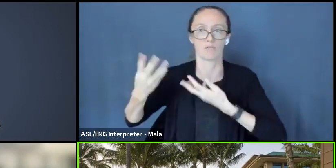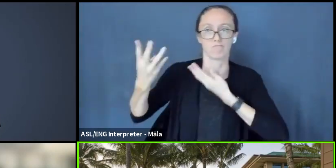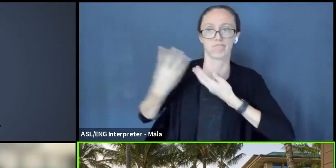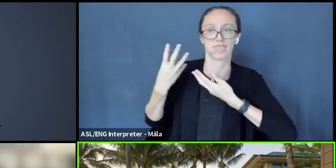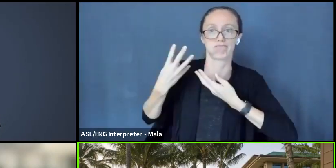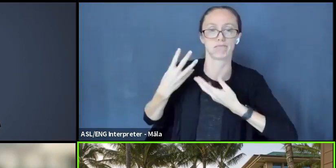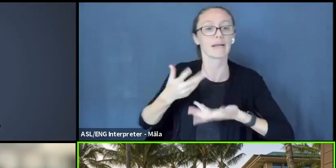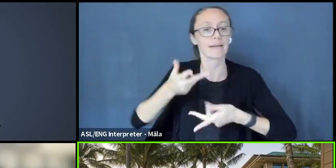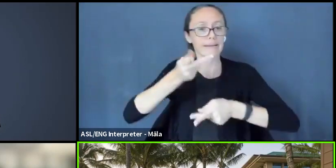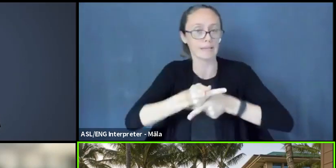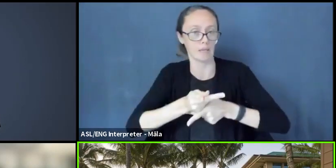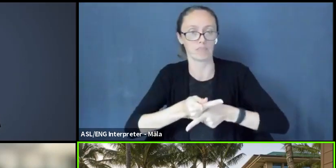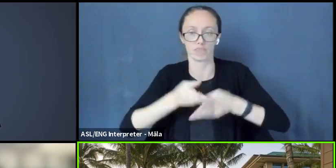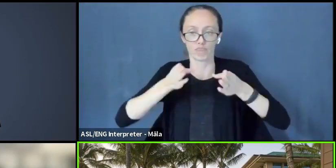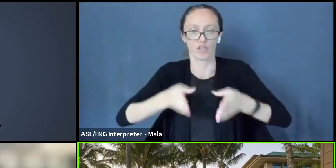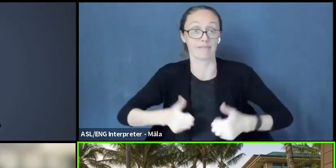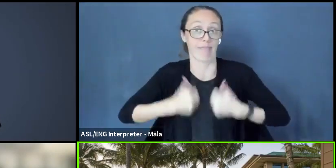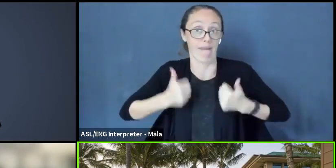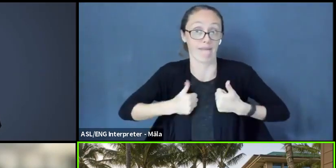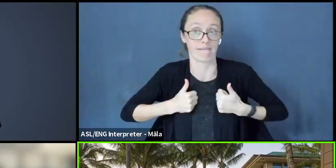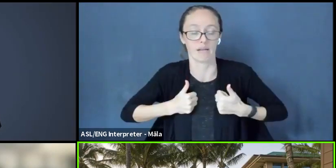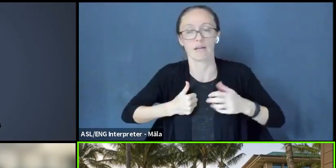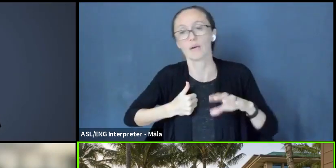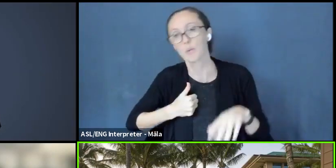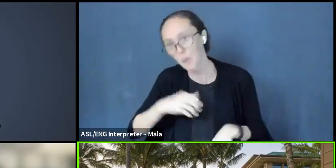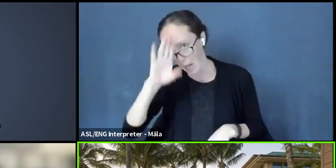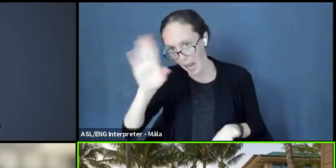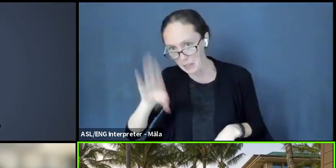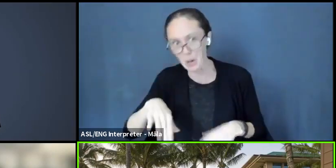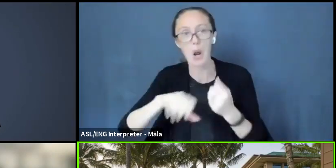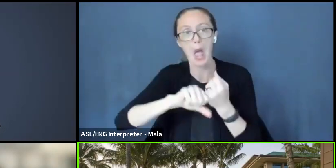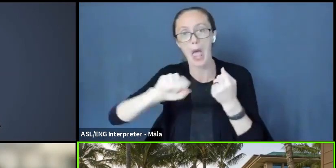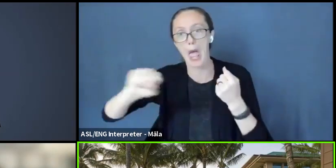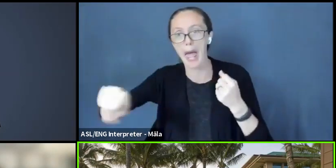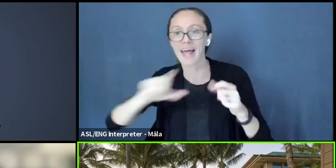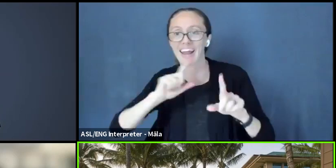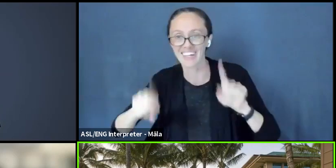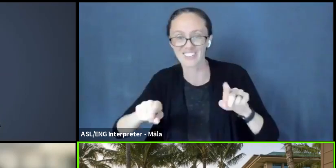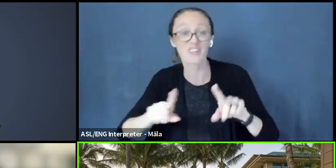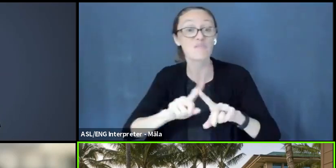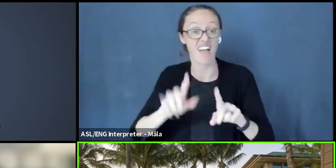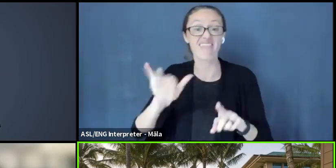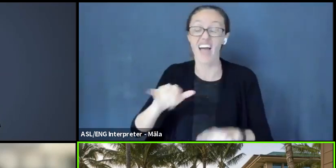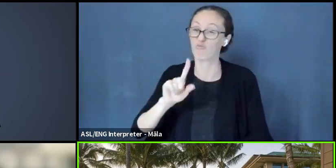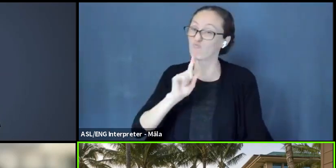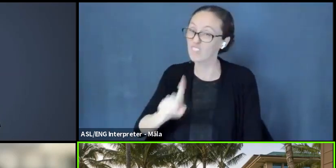pressure into the big veins. That's what Covid is.